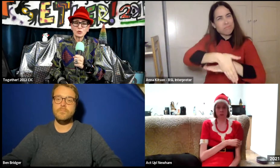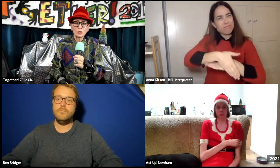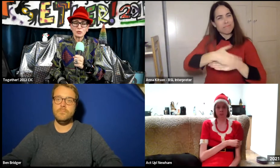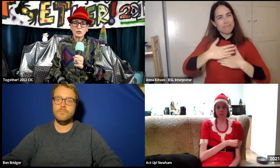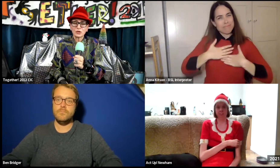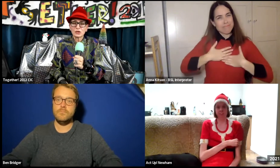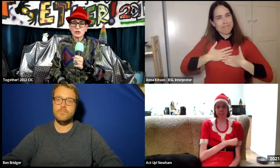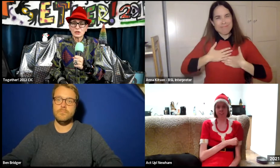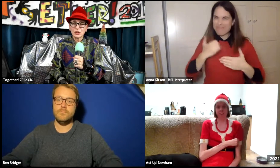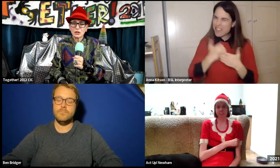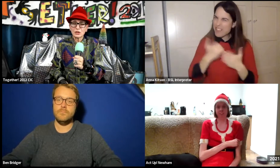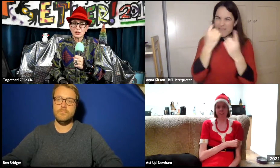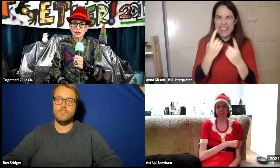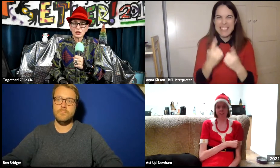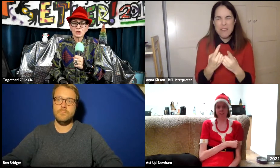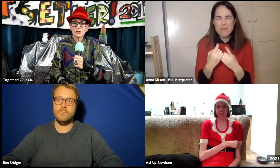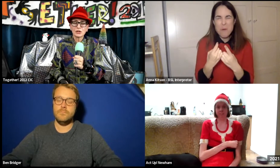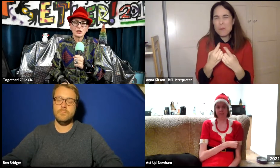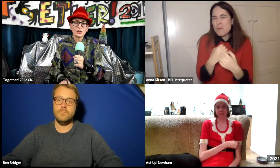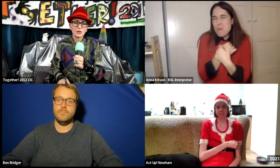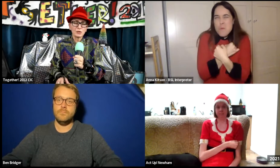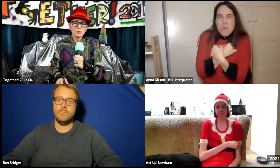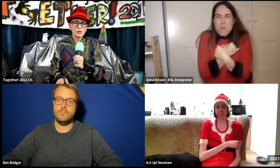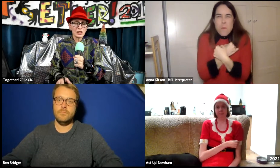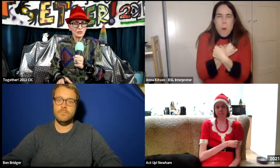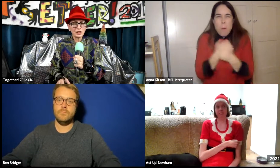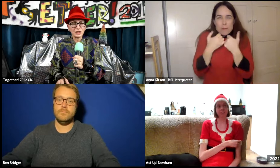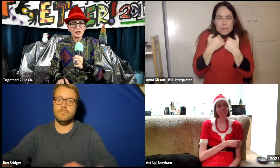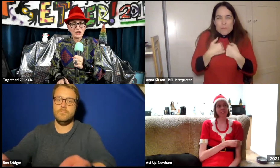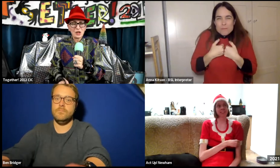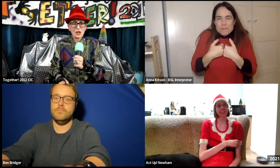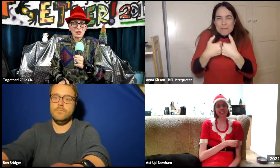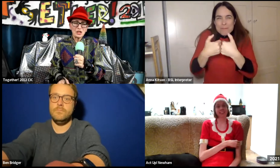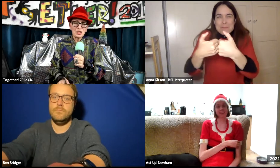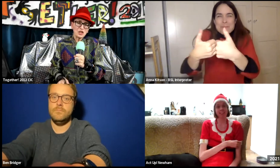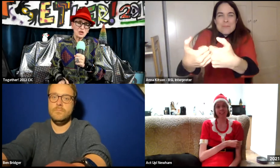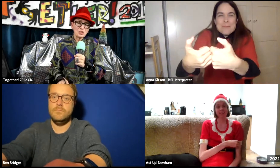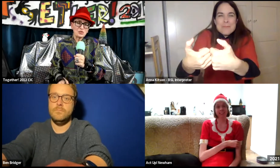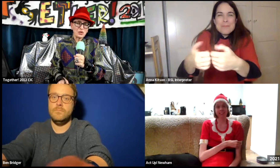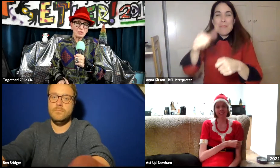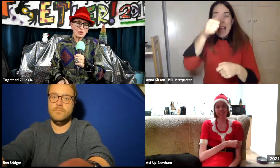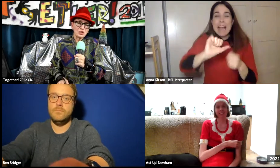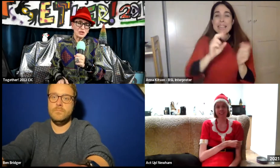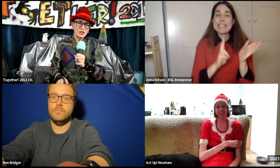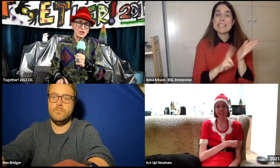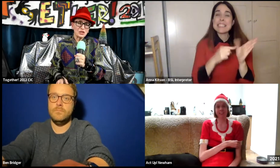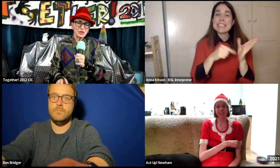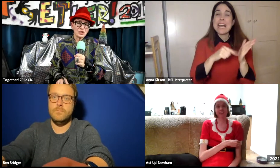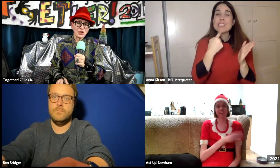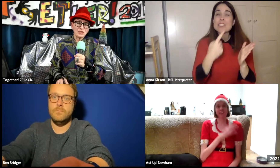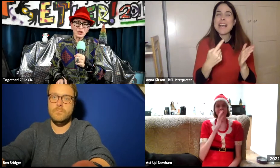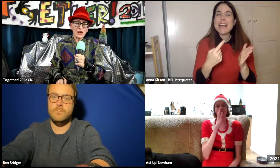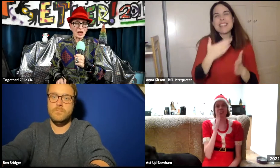warm and fuzzies and Natasha says, that was lovely. Thank you very much indeed Sterre.